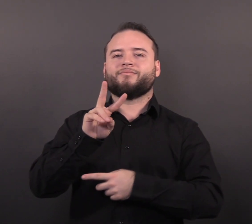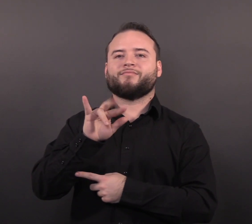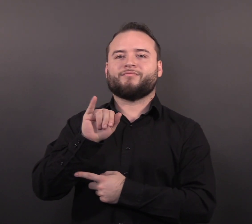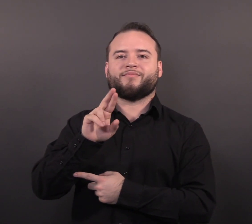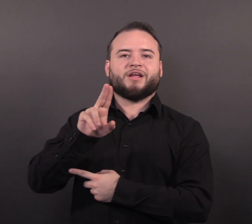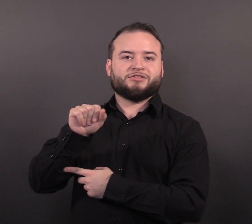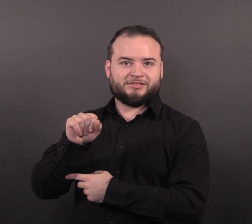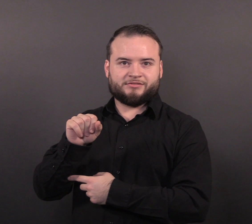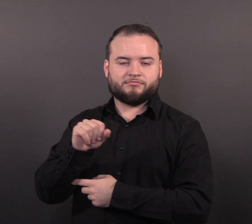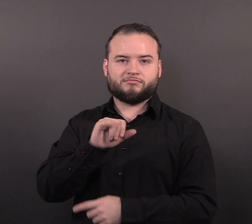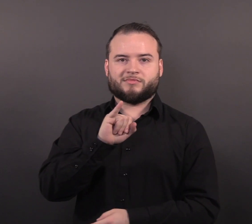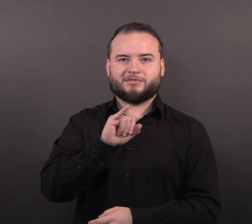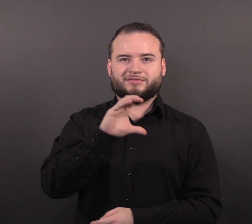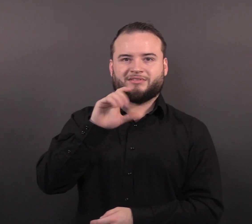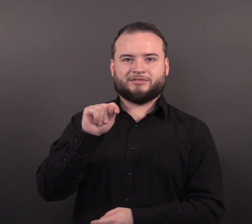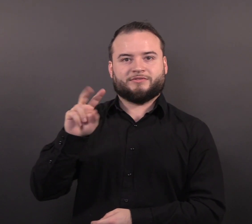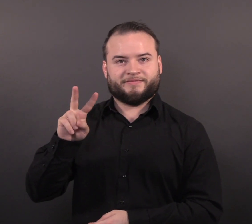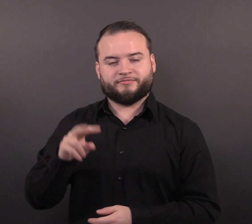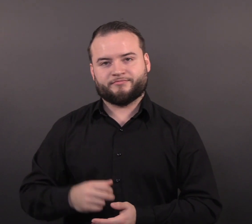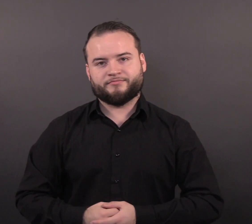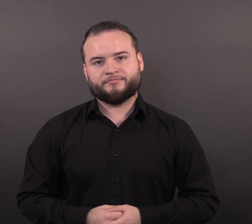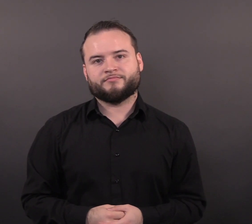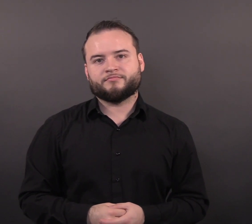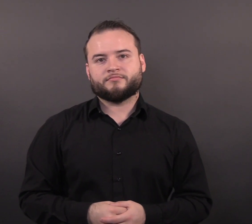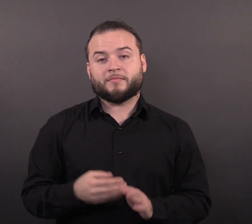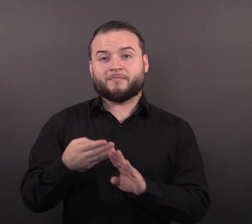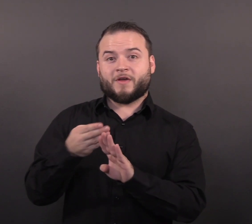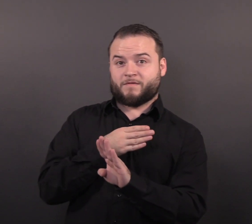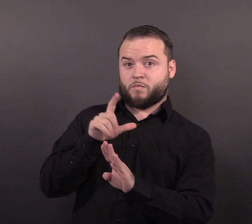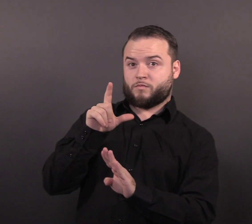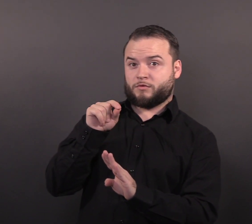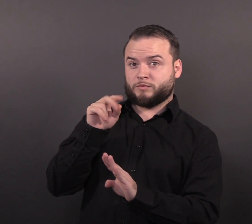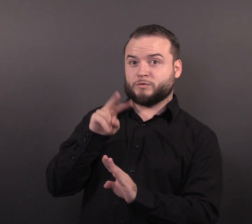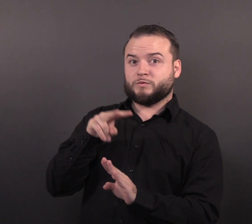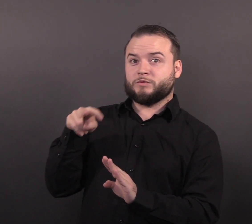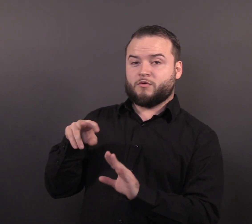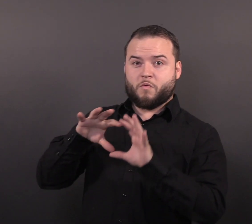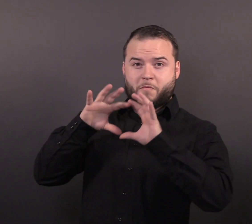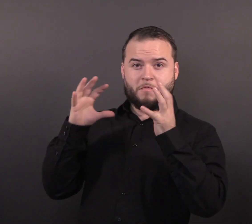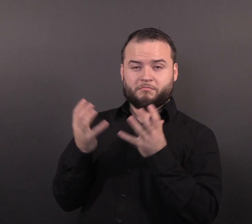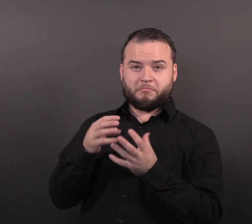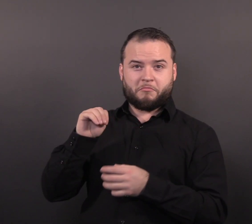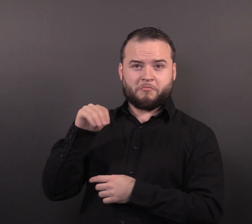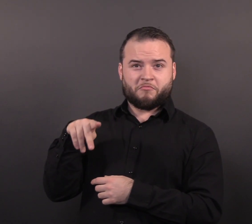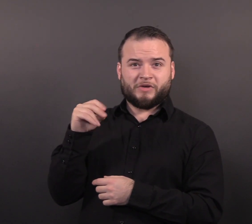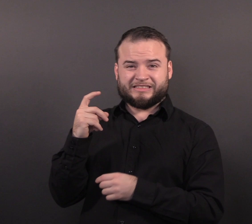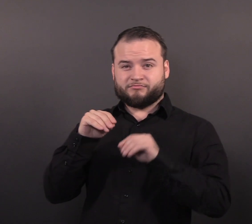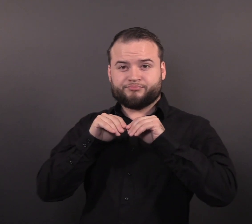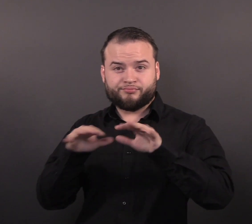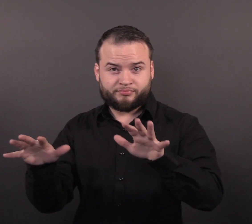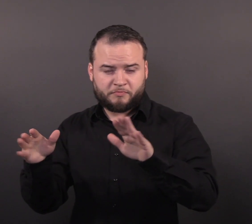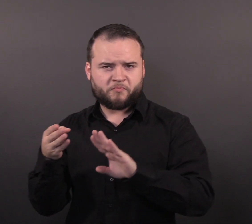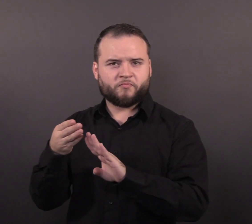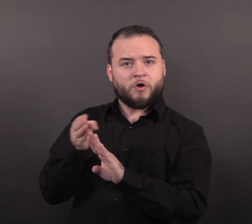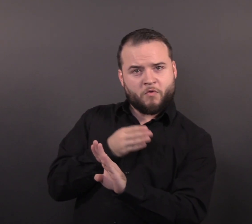Taxonomy of Viruses (ICTV). Prior to the 2022 global monkeypox outbreak,